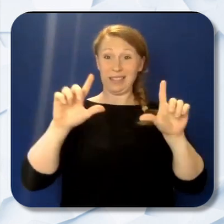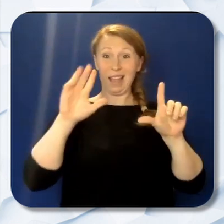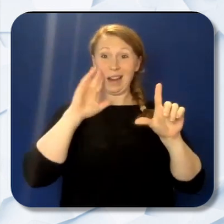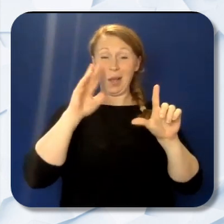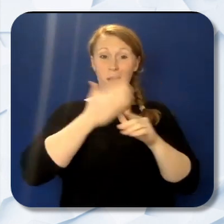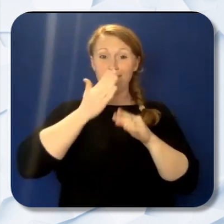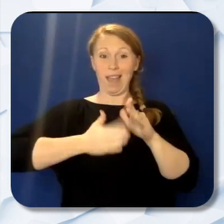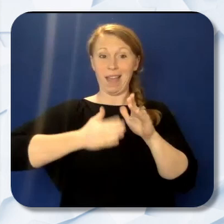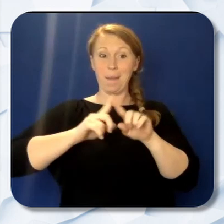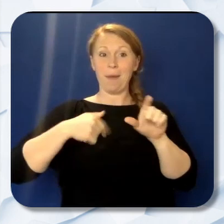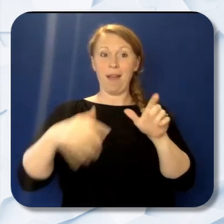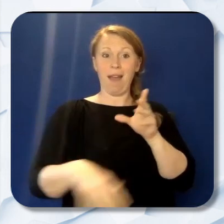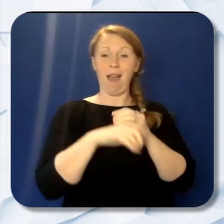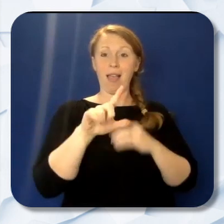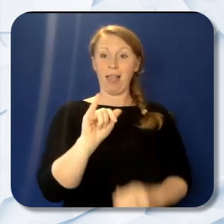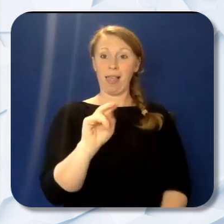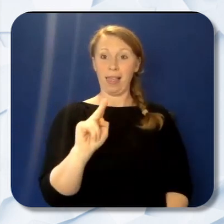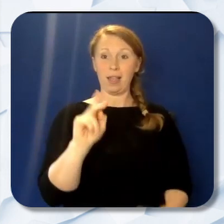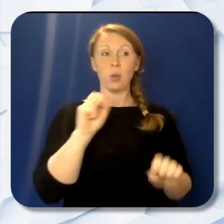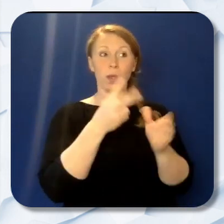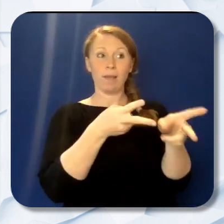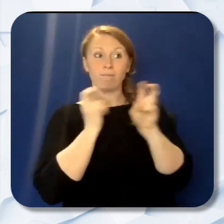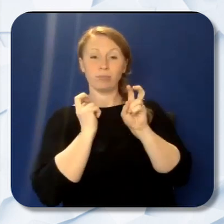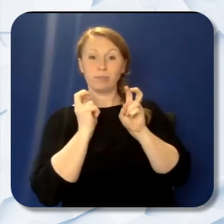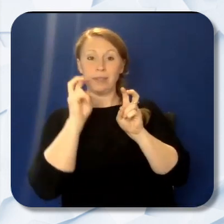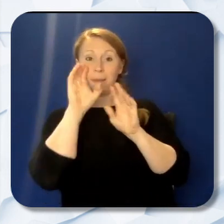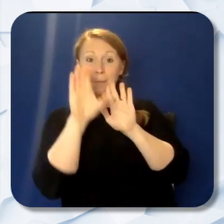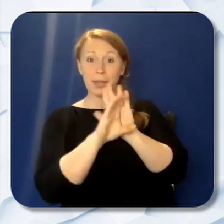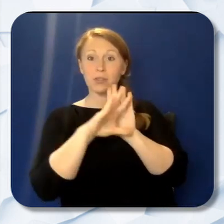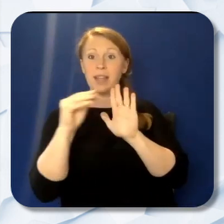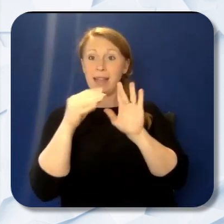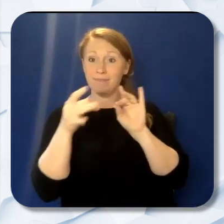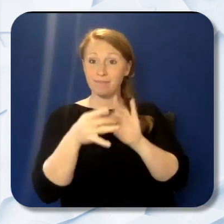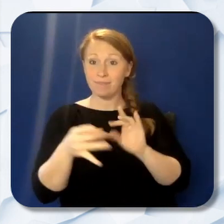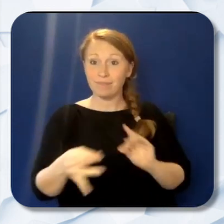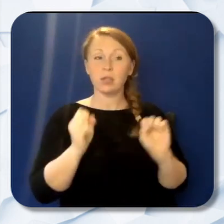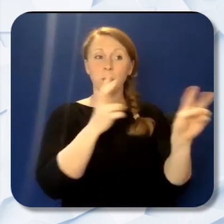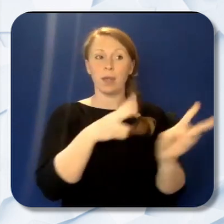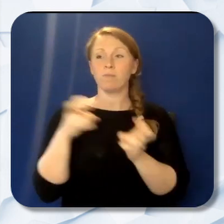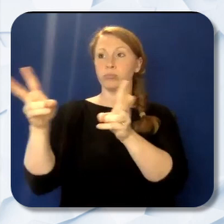take these images and associated text and use them in their various social media platforms uh, both